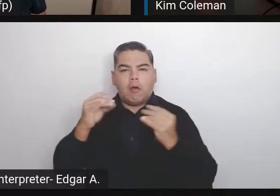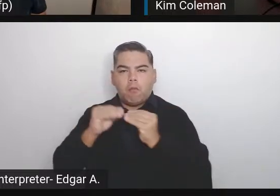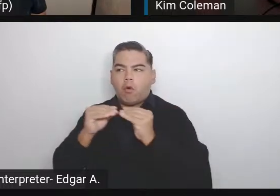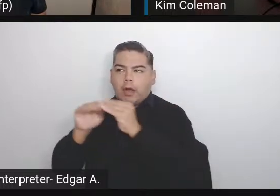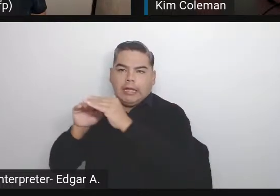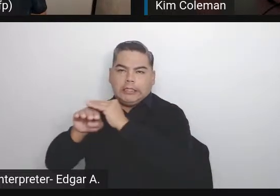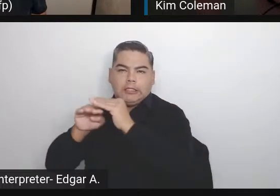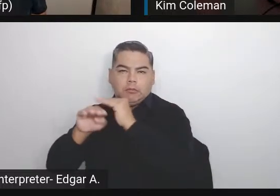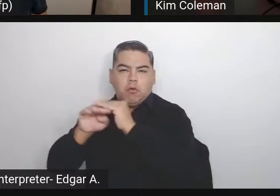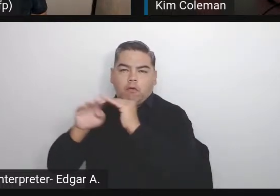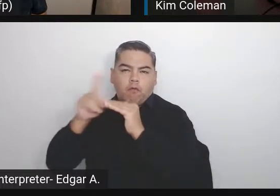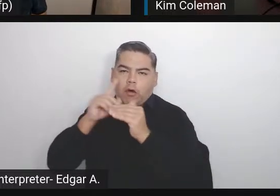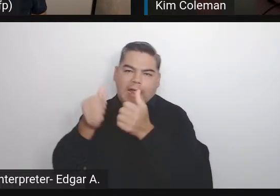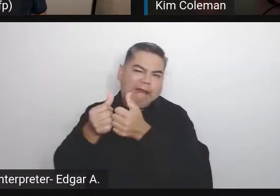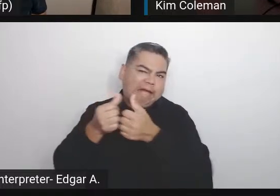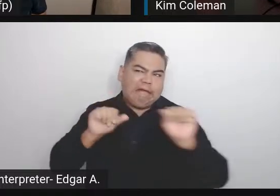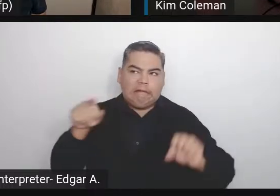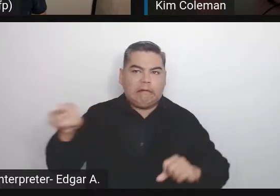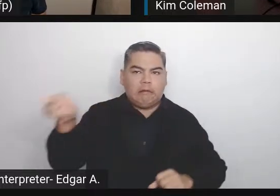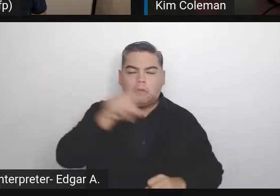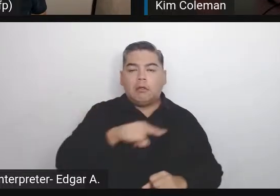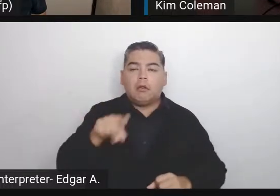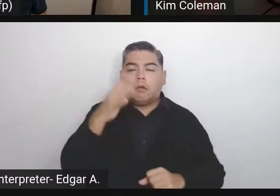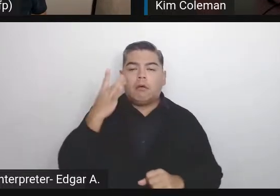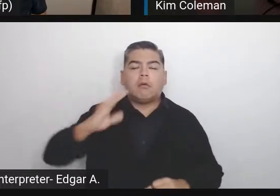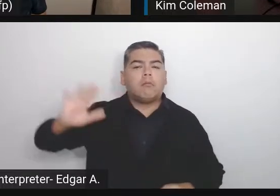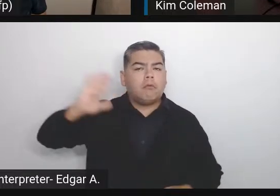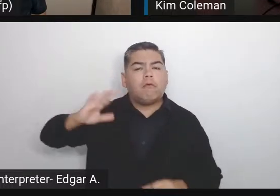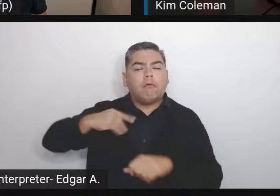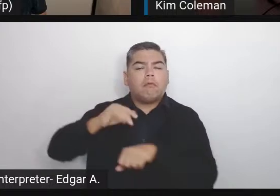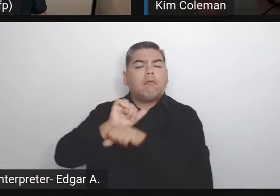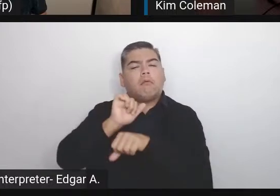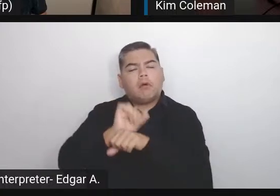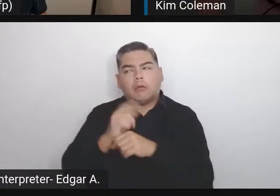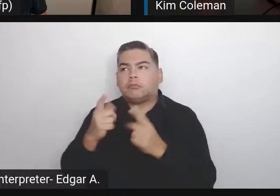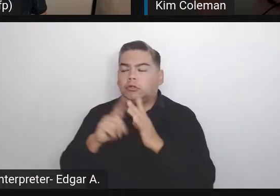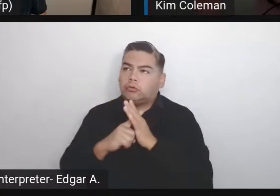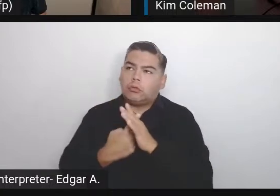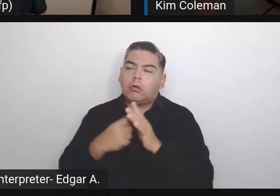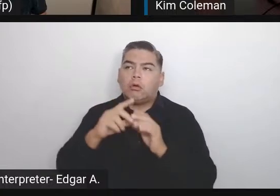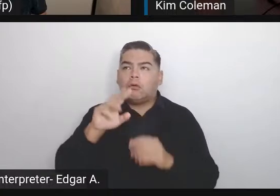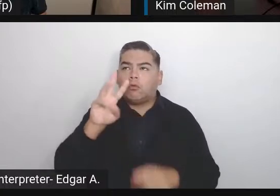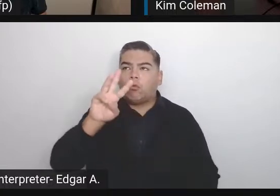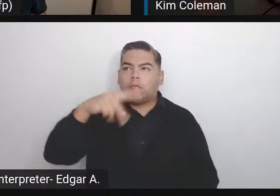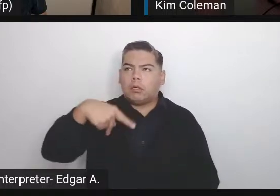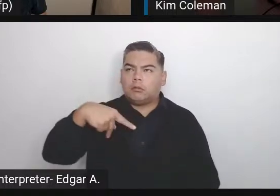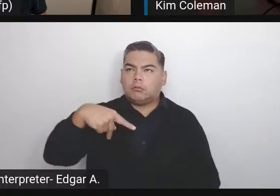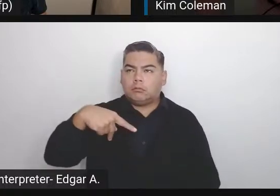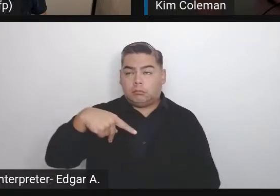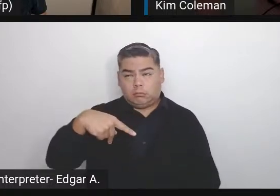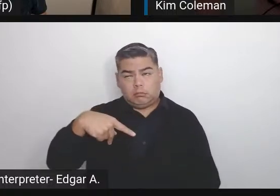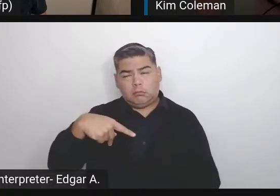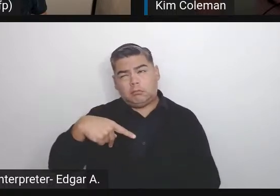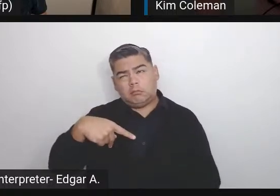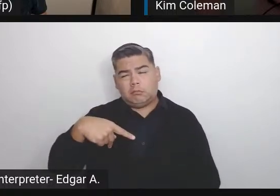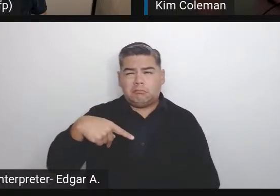right now, this push toward no code low code approach I think WordPress is more accessible to everyone. Because when I